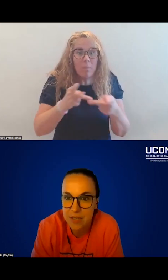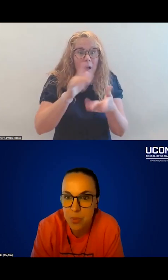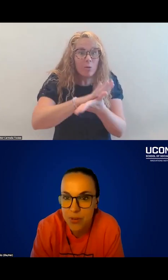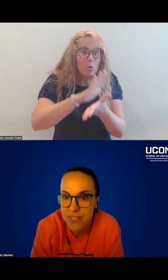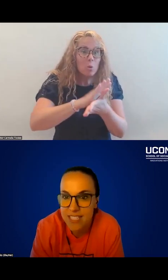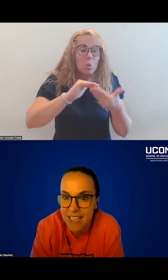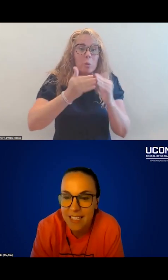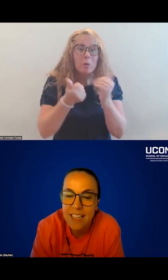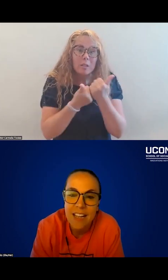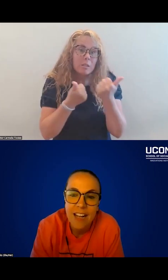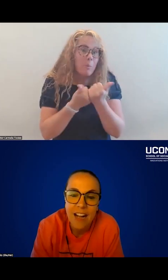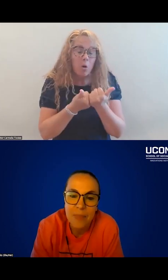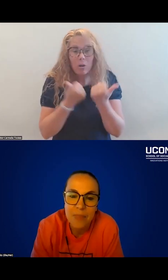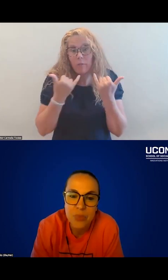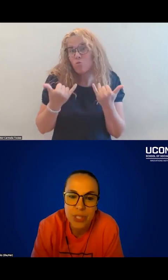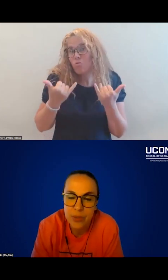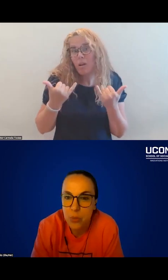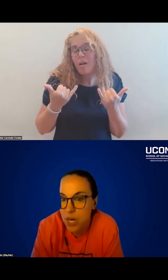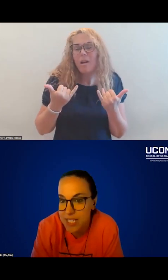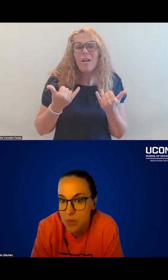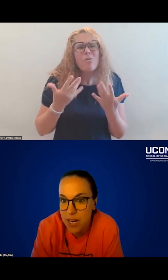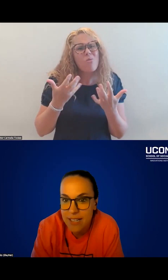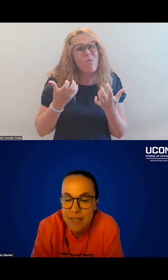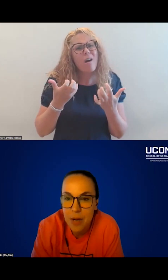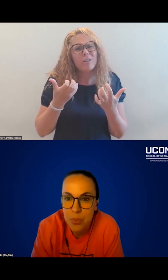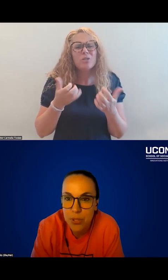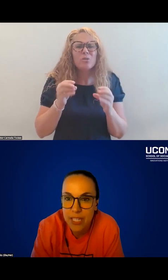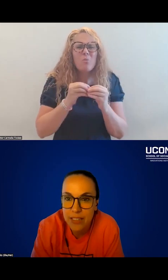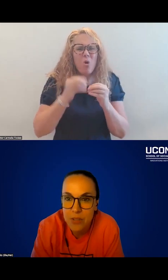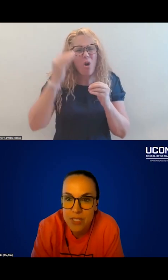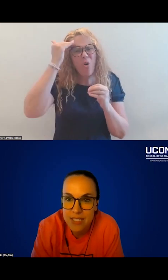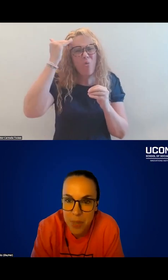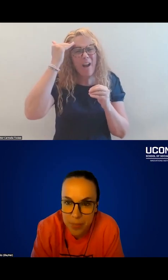SUPPORT OF THE DAY TO RAISE AWARENESS ABOUT BULLYING TOWARDS THIS